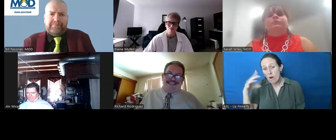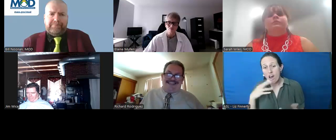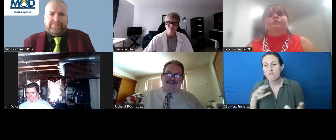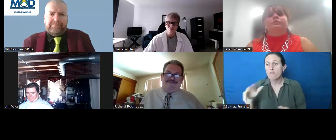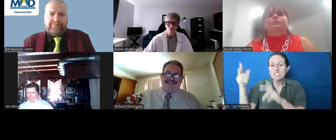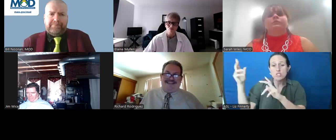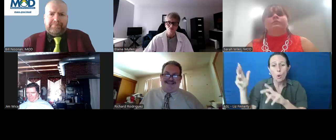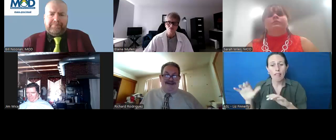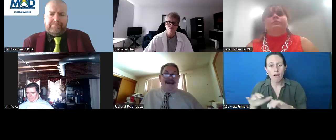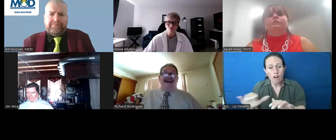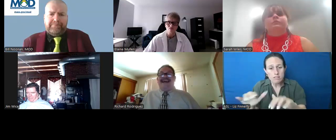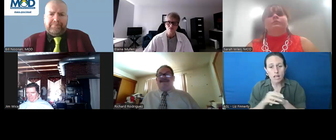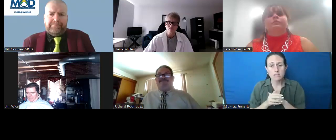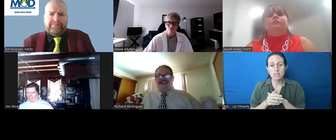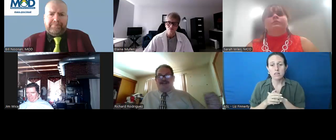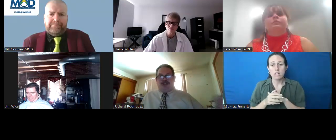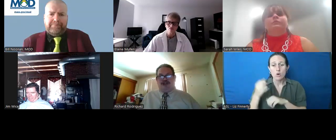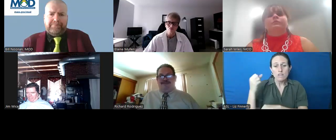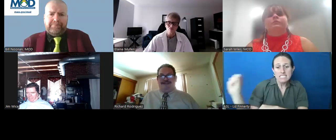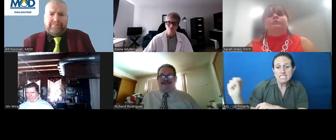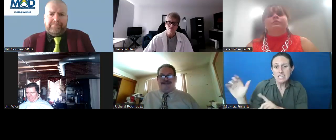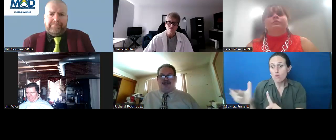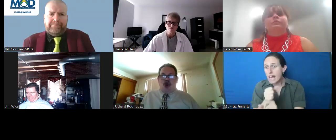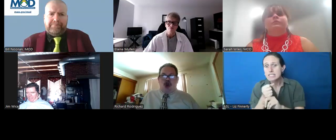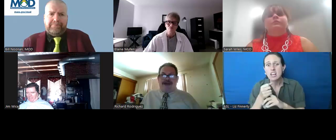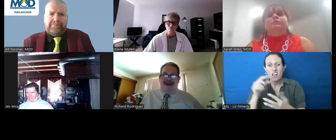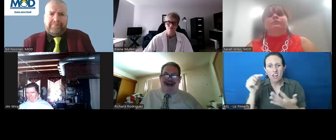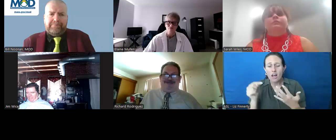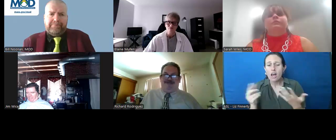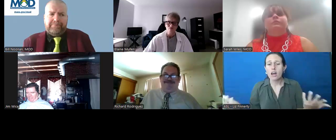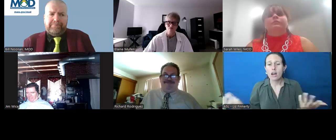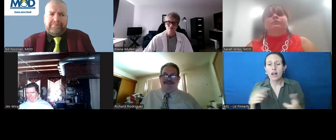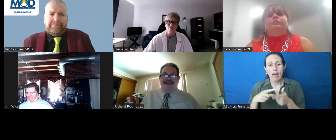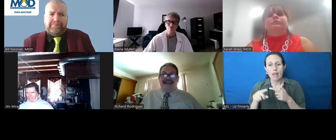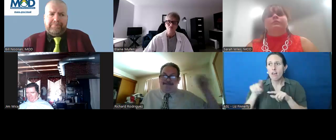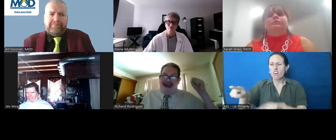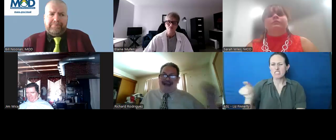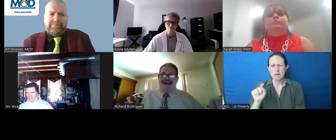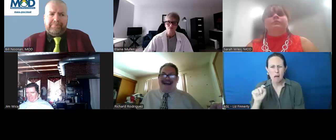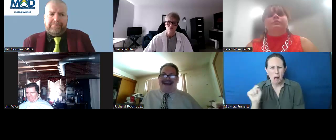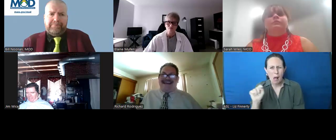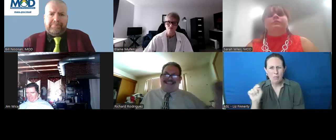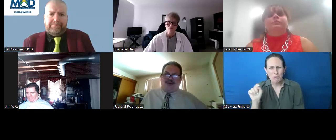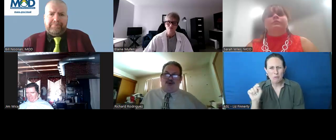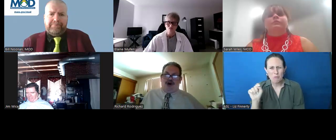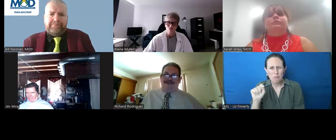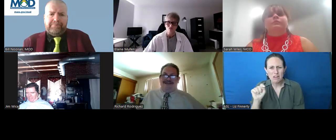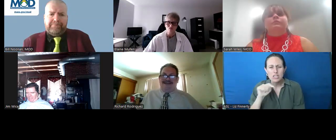for disorderly conduct, aest is sed me for resisting arrest and took me to this dirty bathroom,